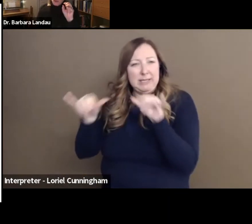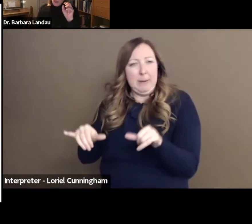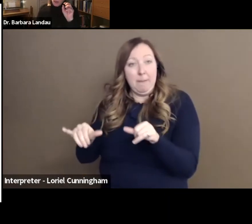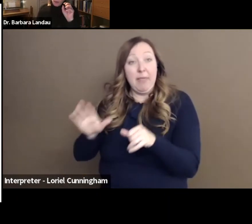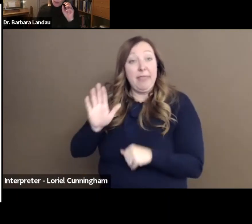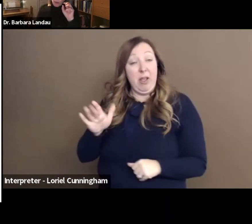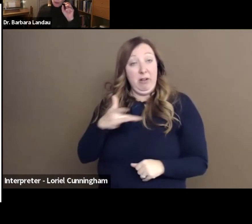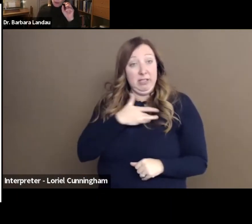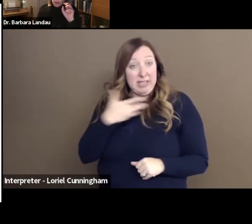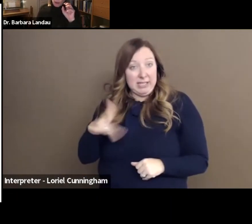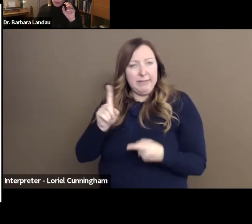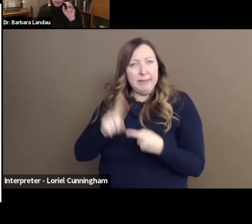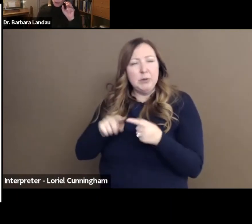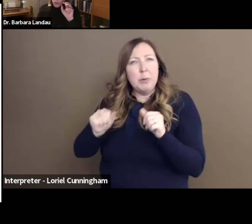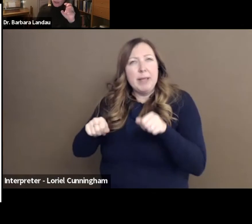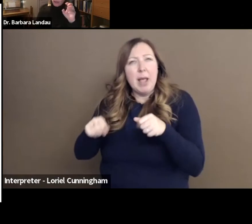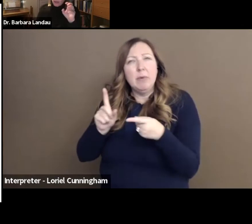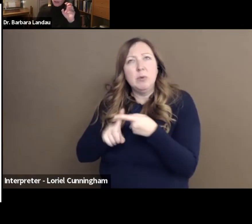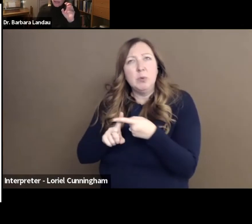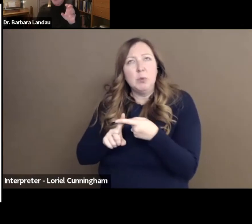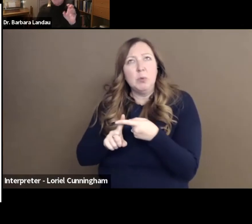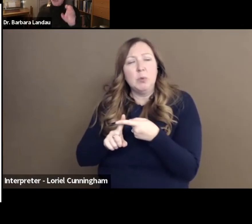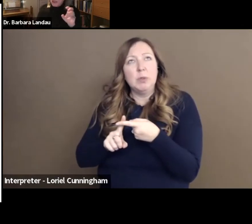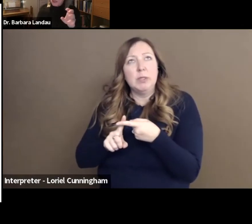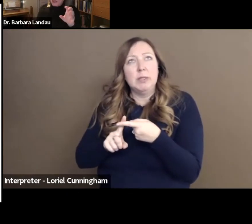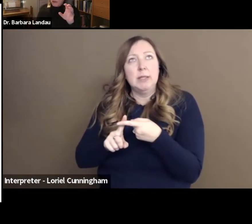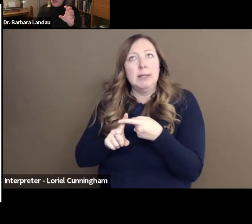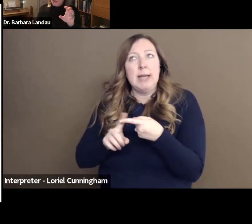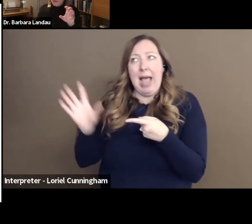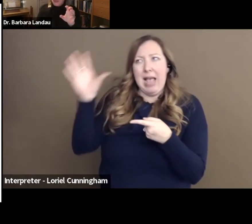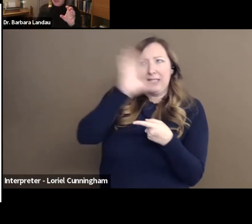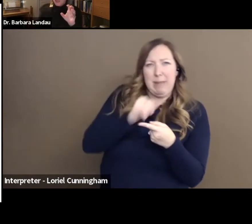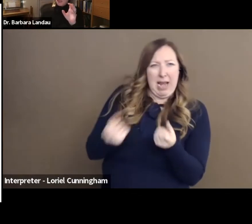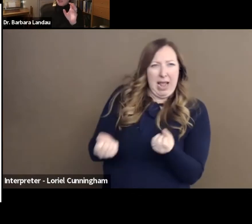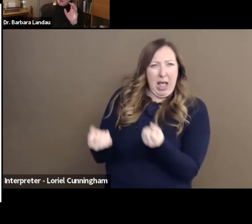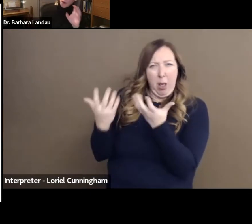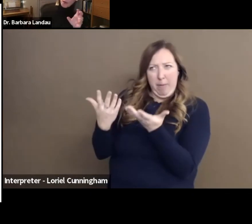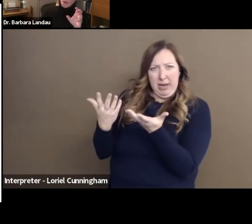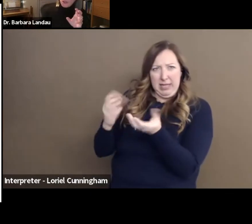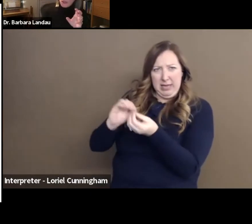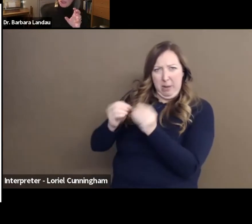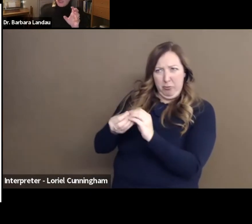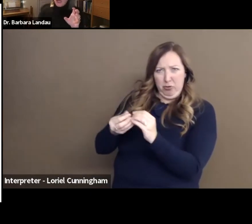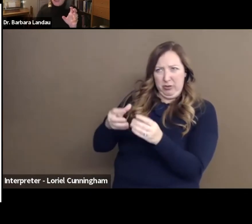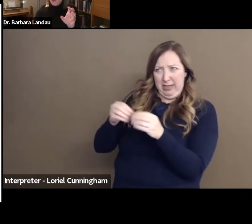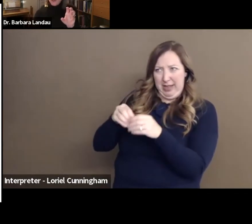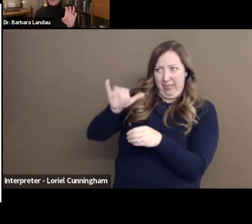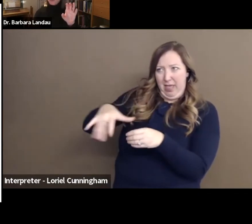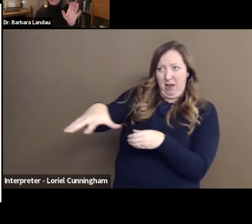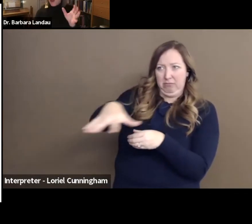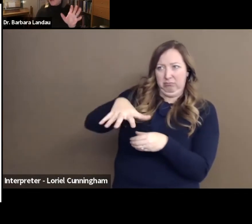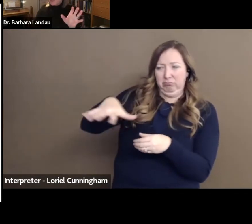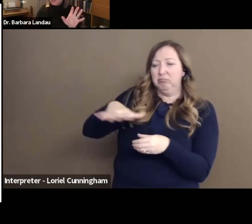um doing uh estimations of number